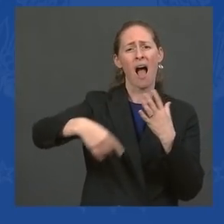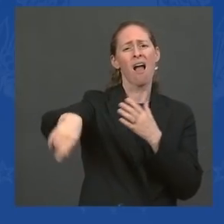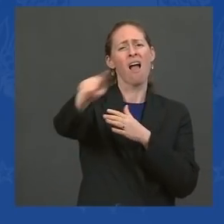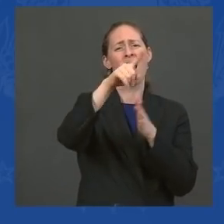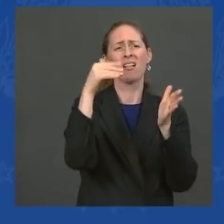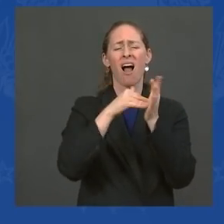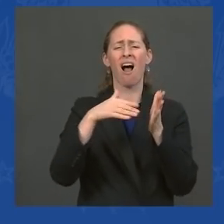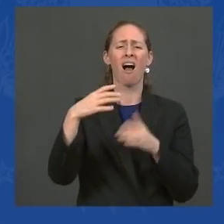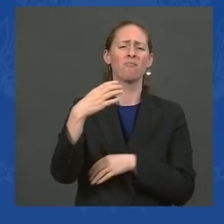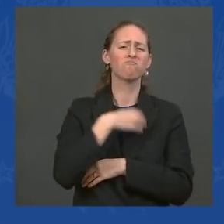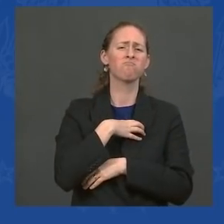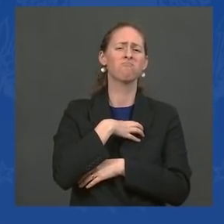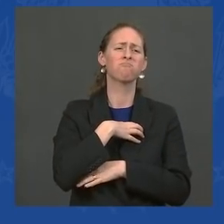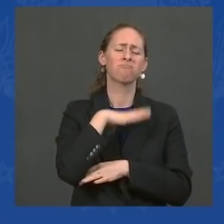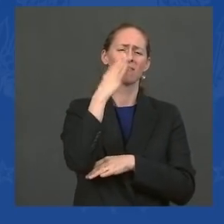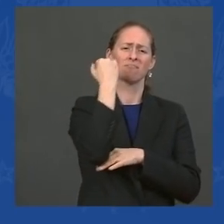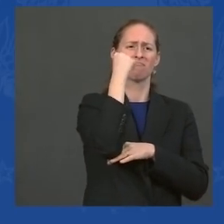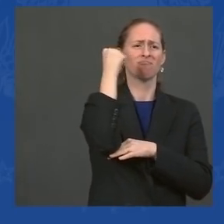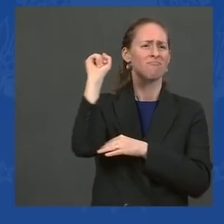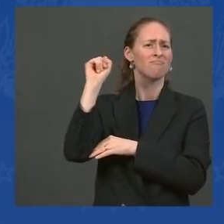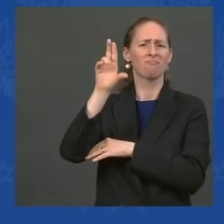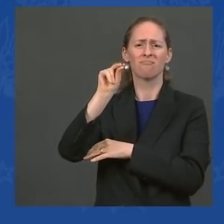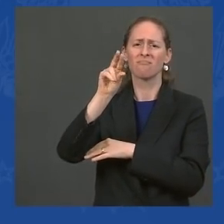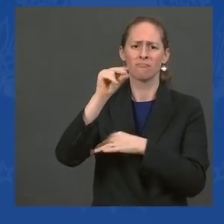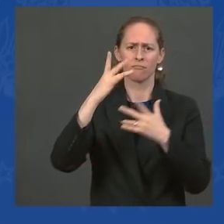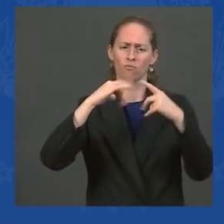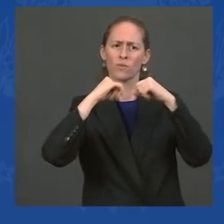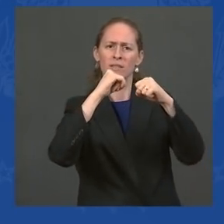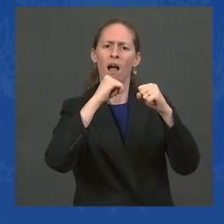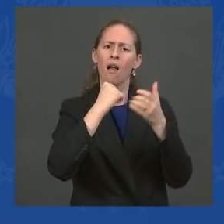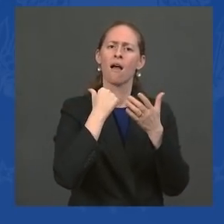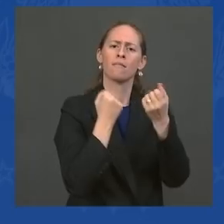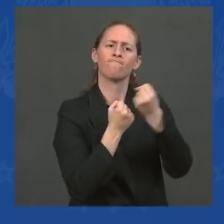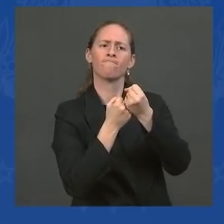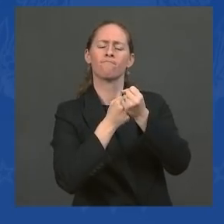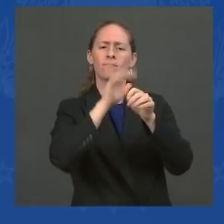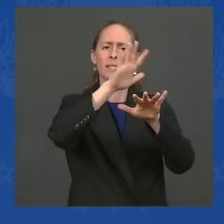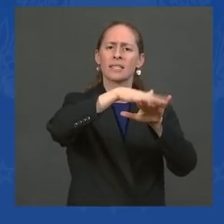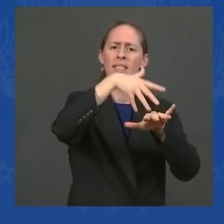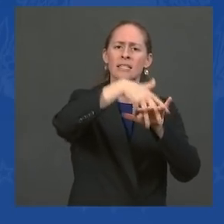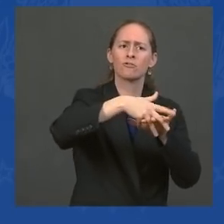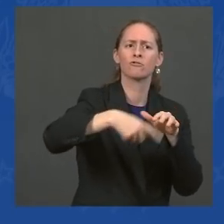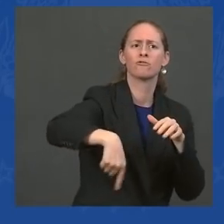to restore Grand Staircase-Escalante, and to safeguard the Atlantic Ocean's